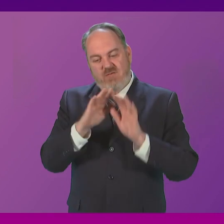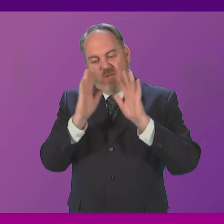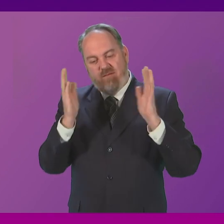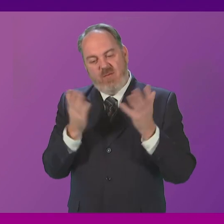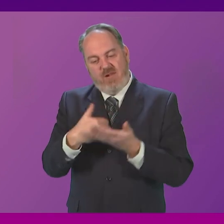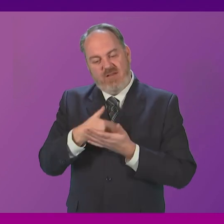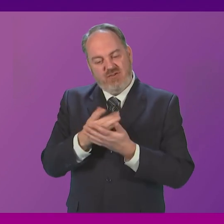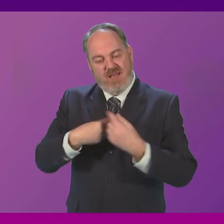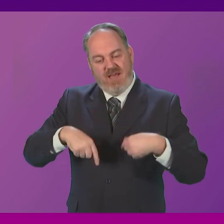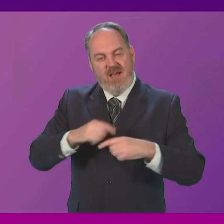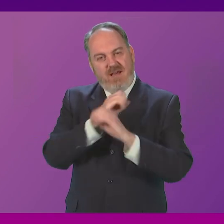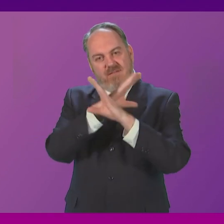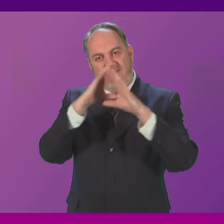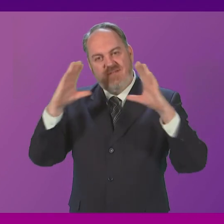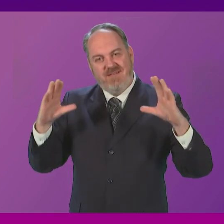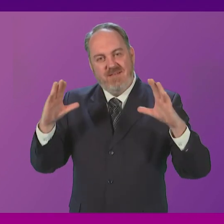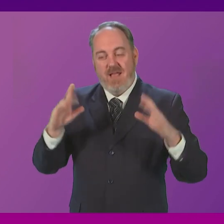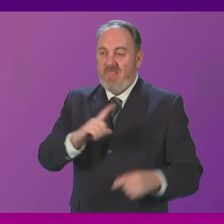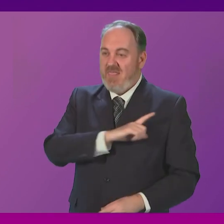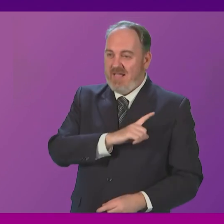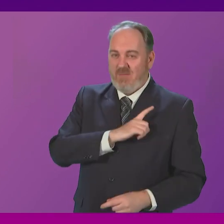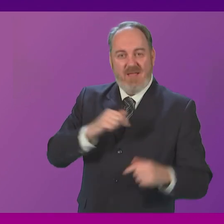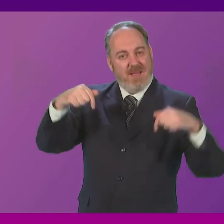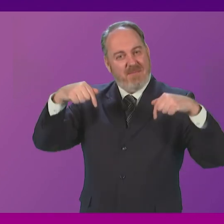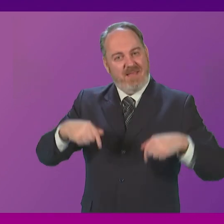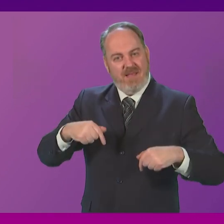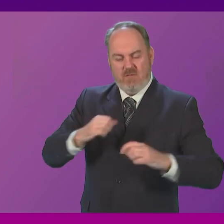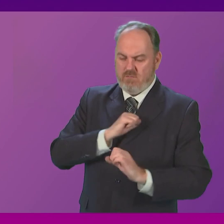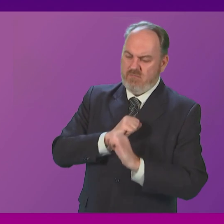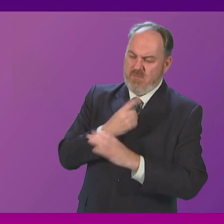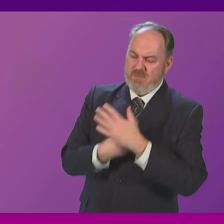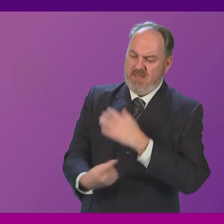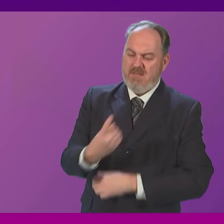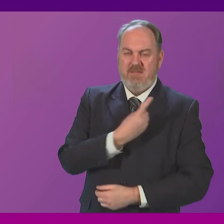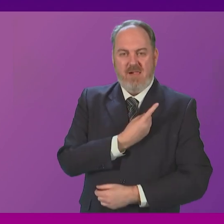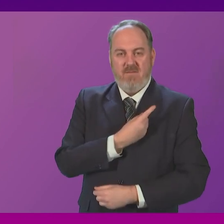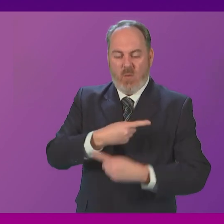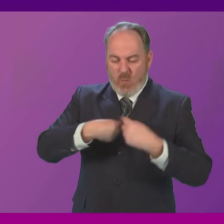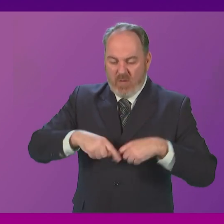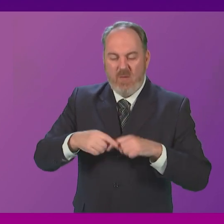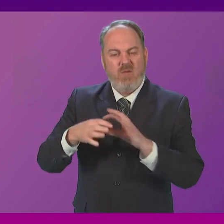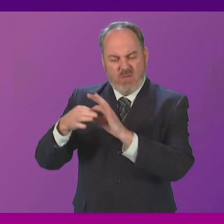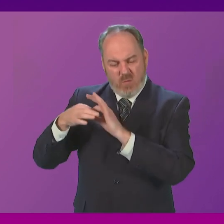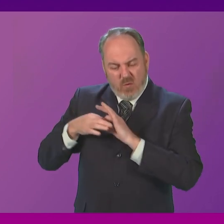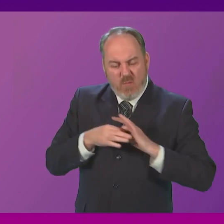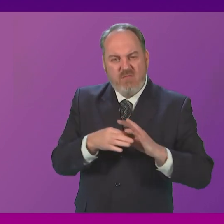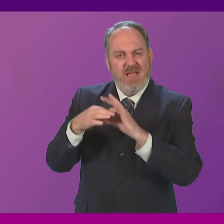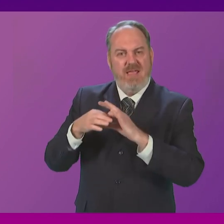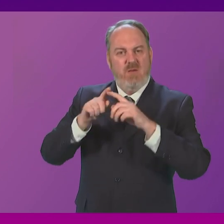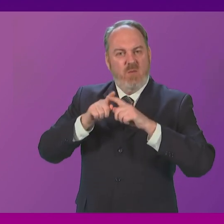I stand today on that ticket. The Scottish Liberal Democrats are the party of co-operation across these islands.